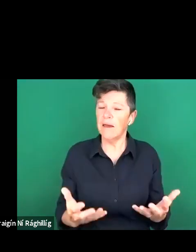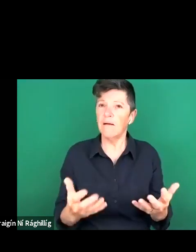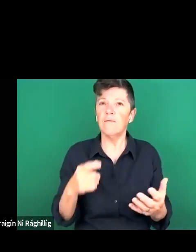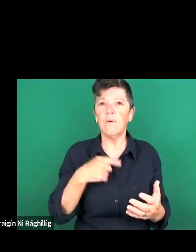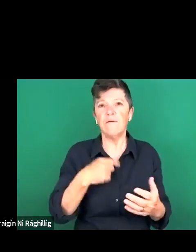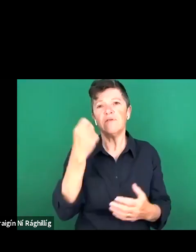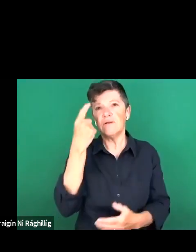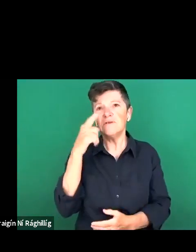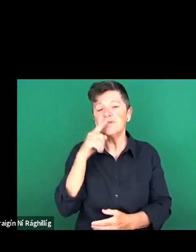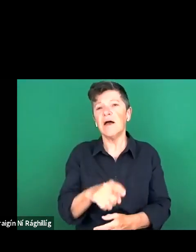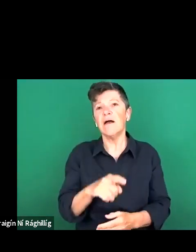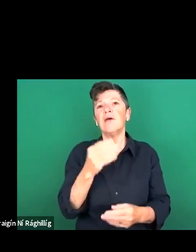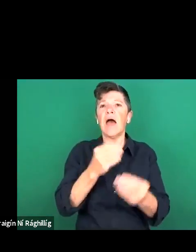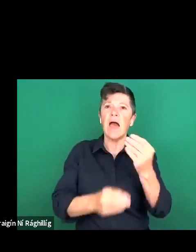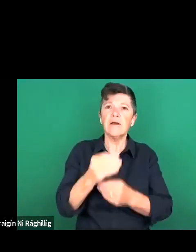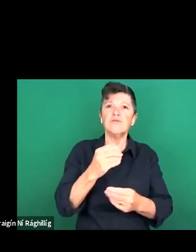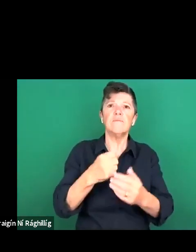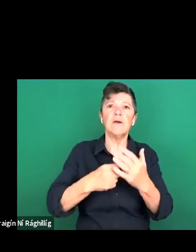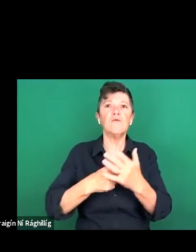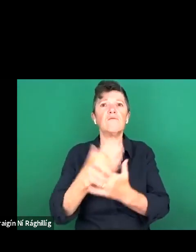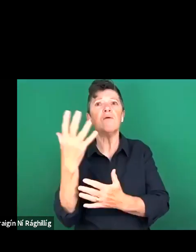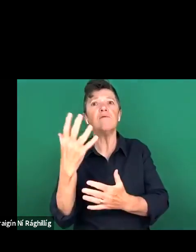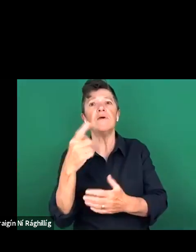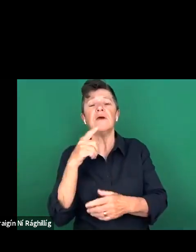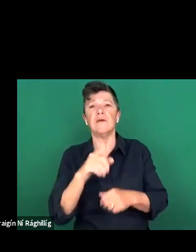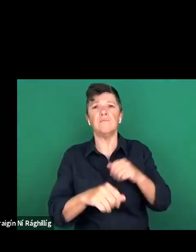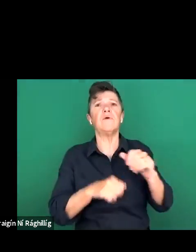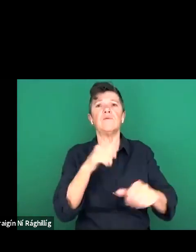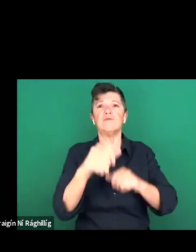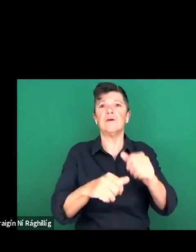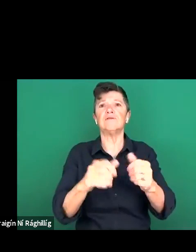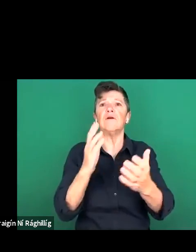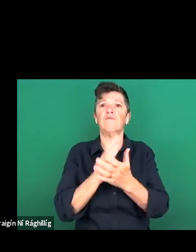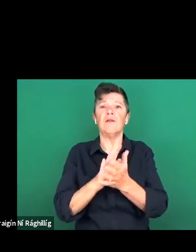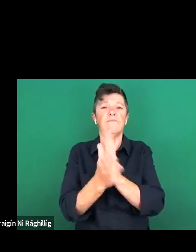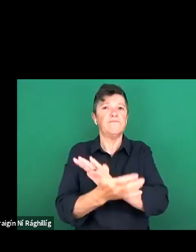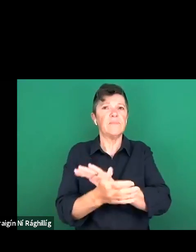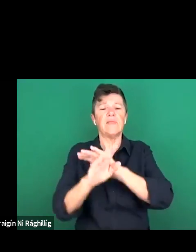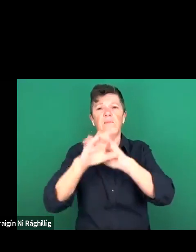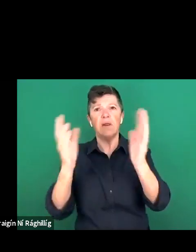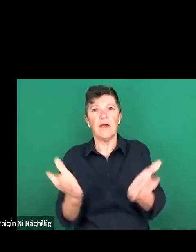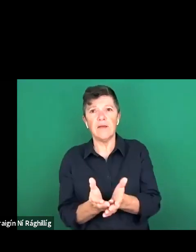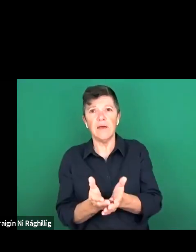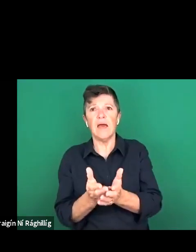that it will aggregate to an address of global inequalities. We